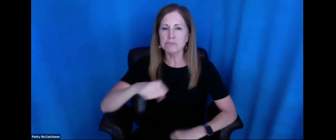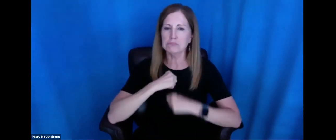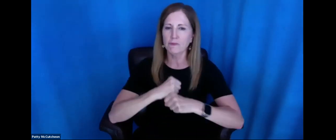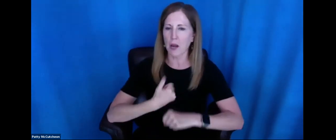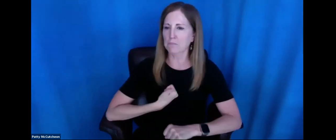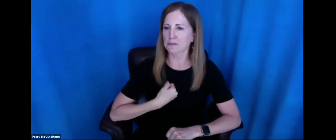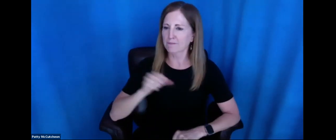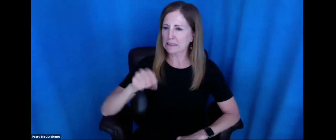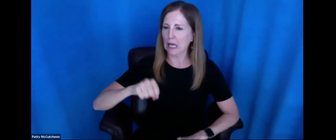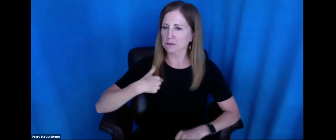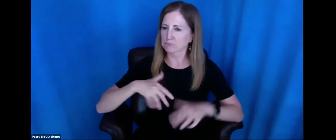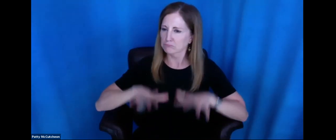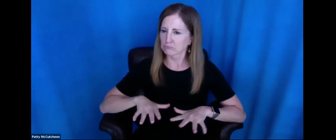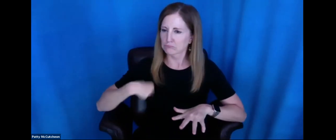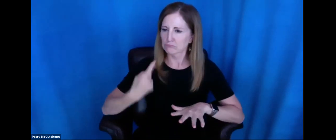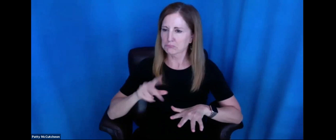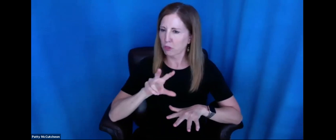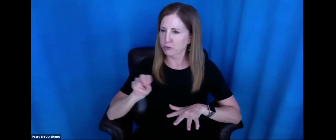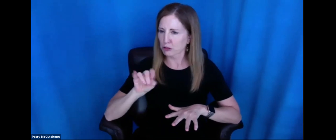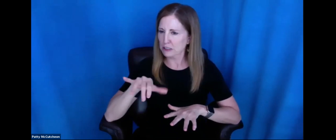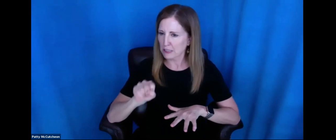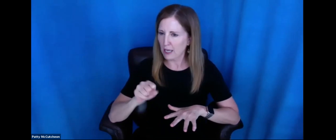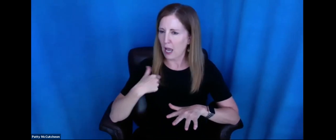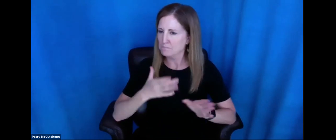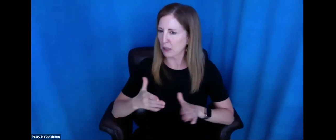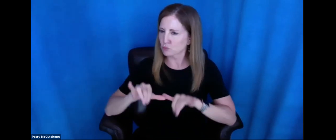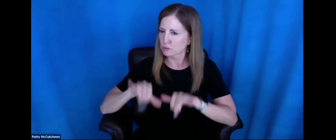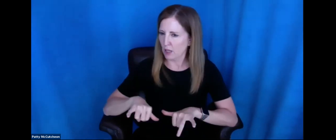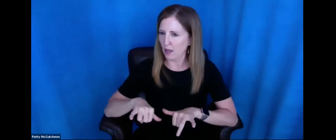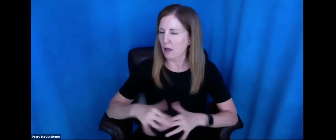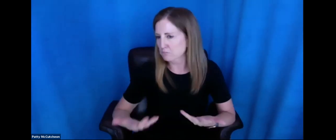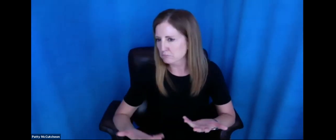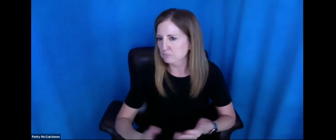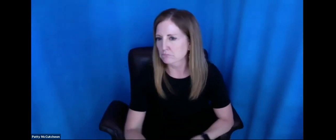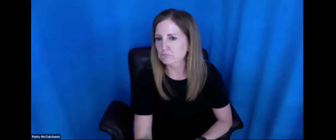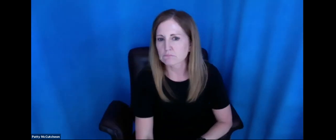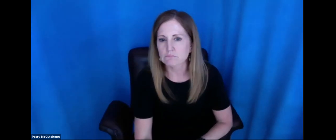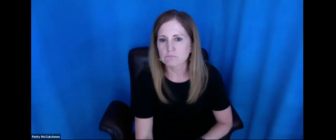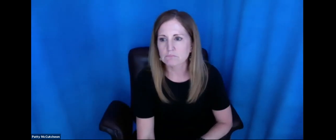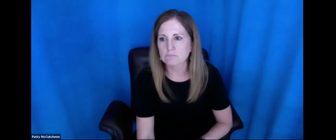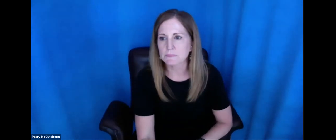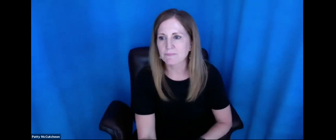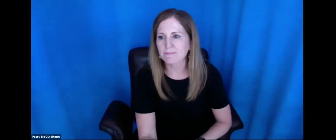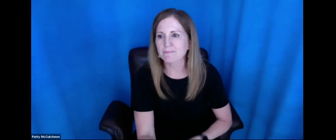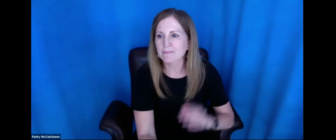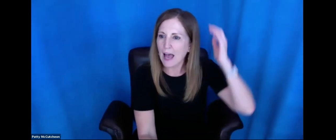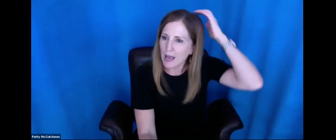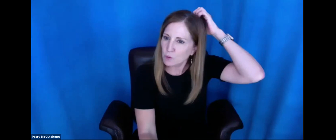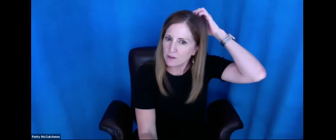now, has been for 30 days and intends to remain. Okay, I will let her know.